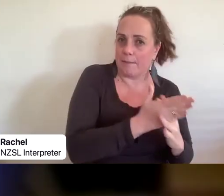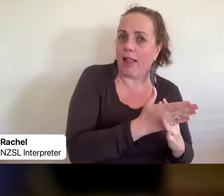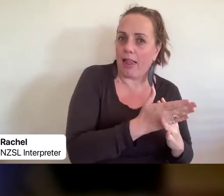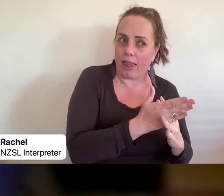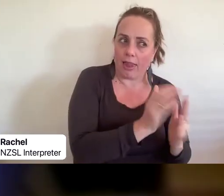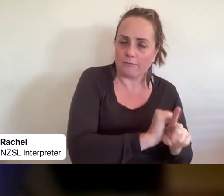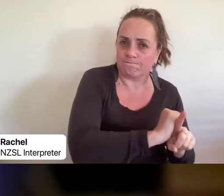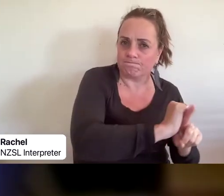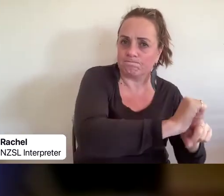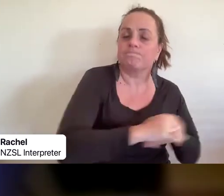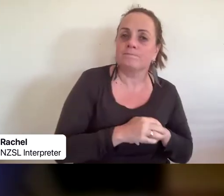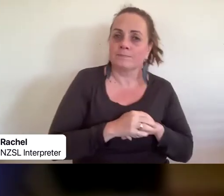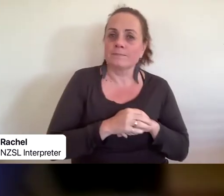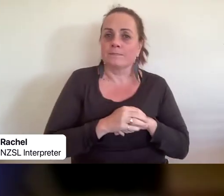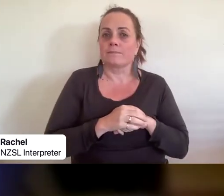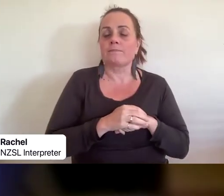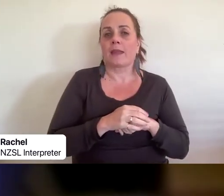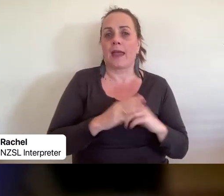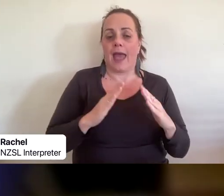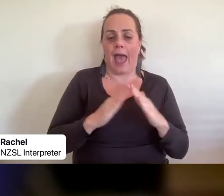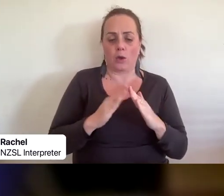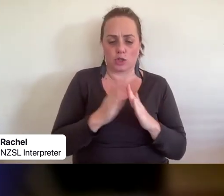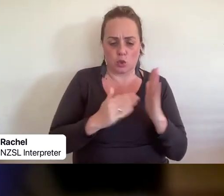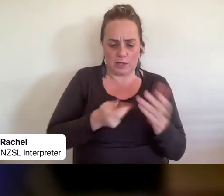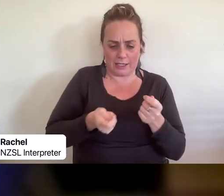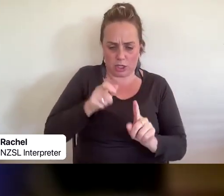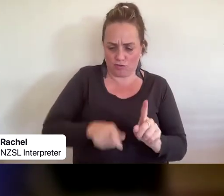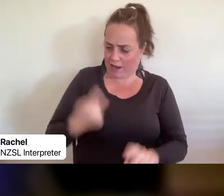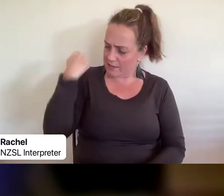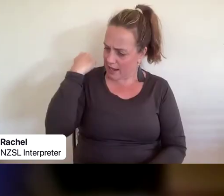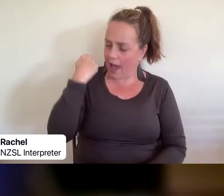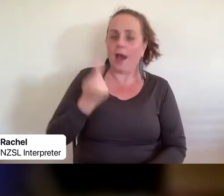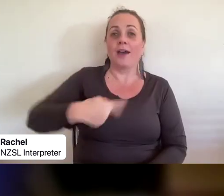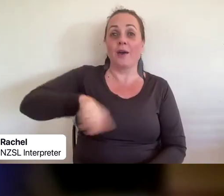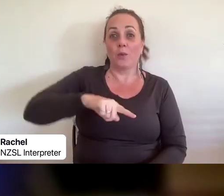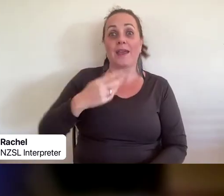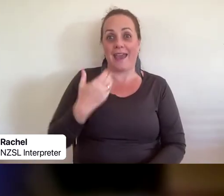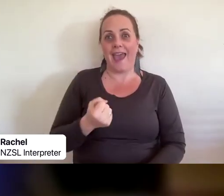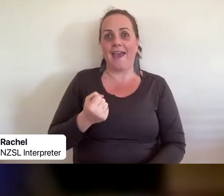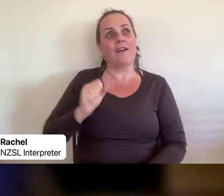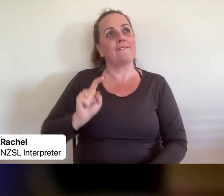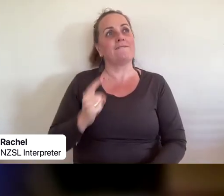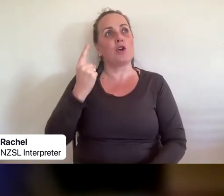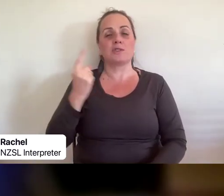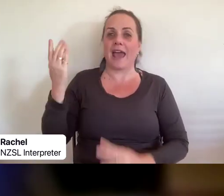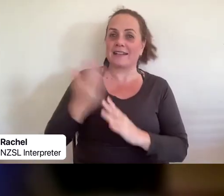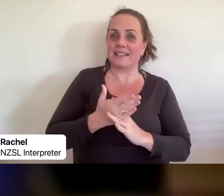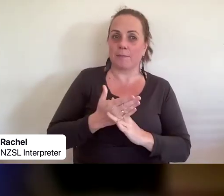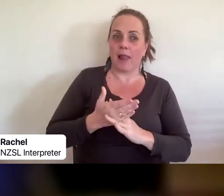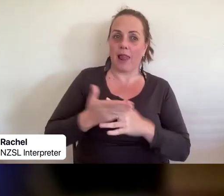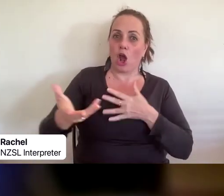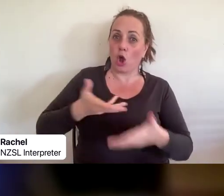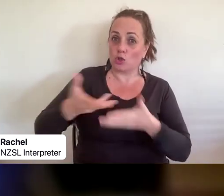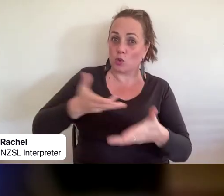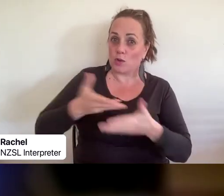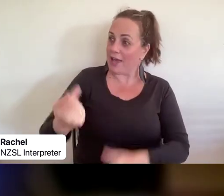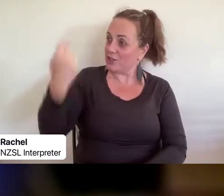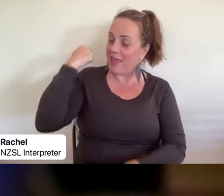Zealand before it changed to KO, we had the first accessible consultations of its kind ever through